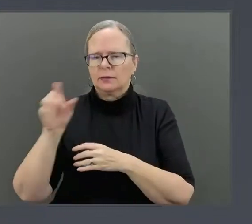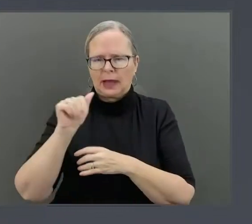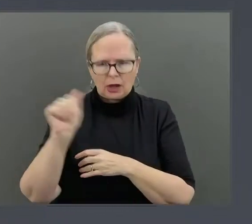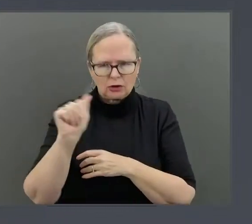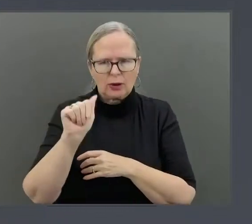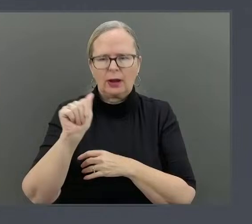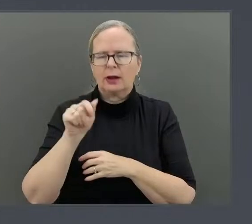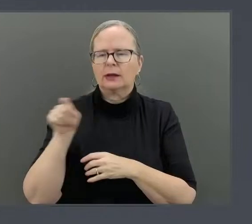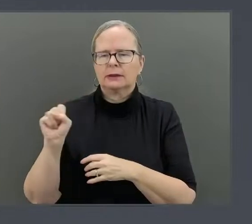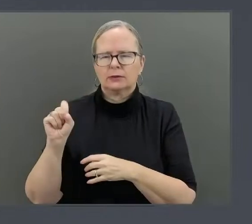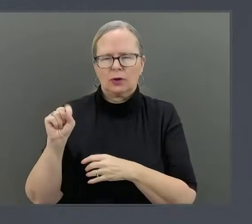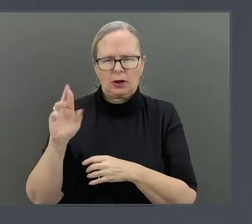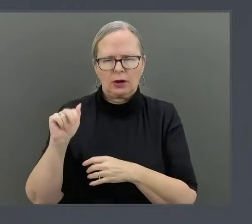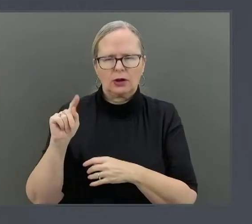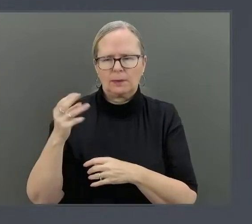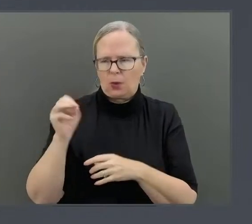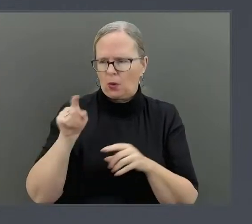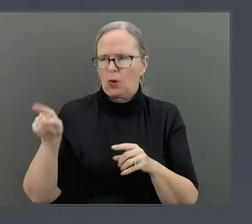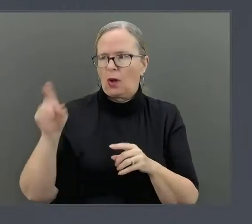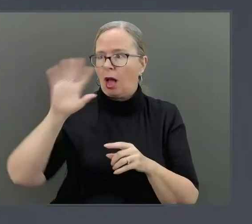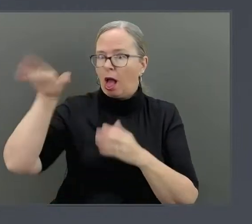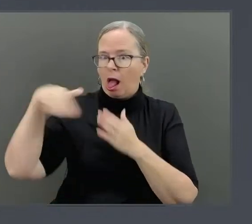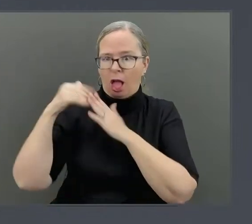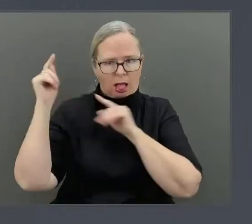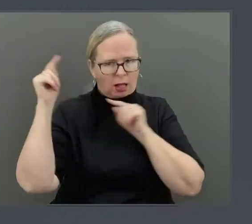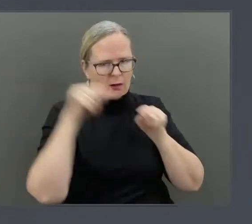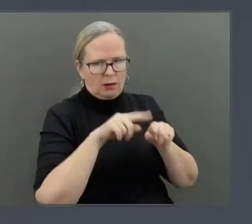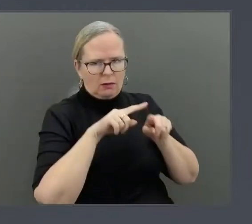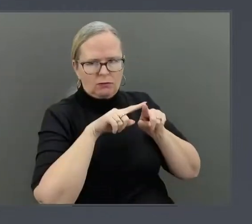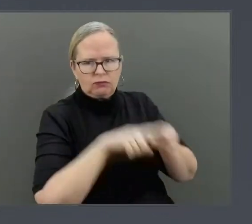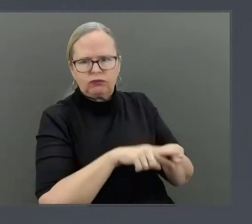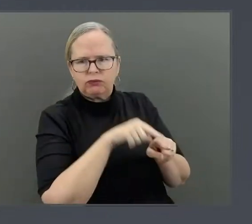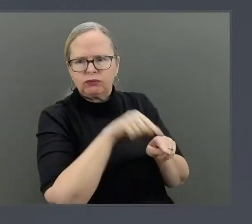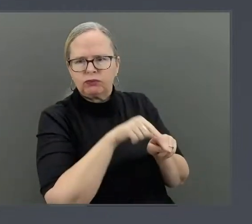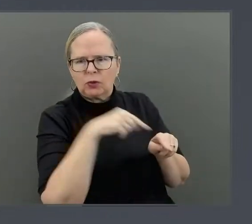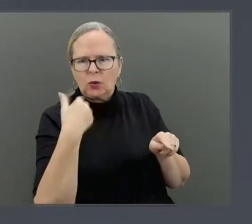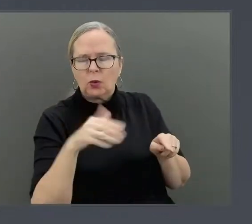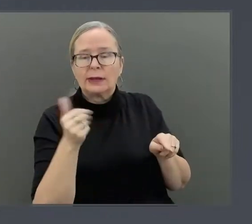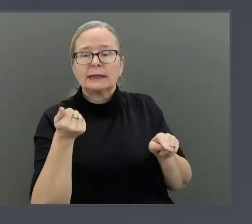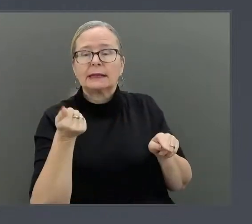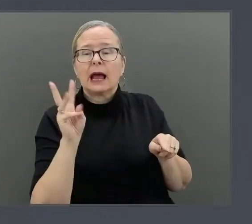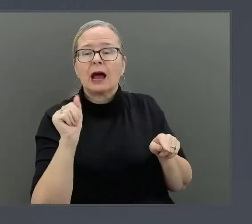of us have been able to have water coming to our homes but we have to continue to be smart about